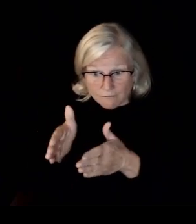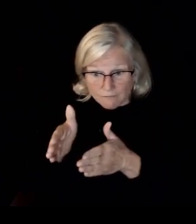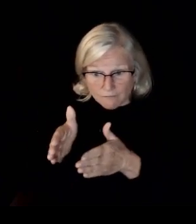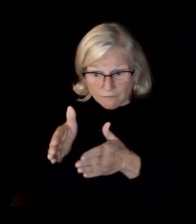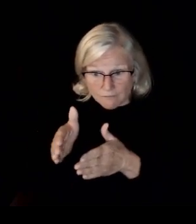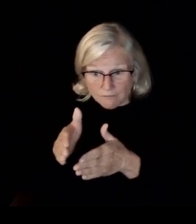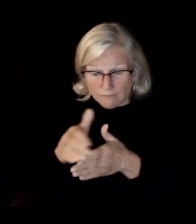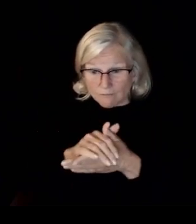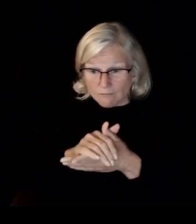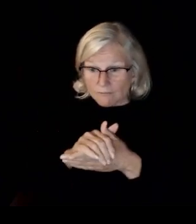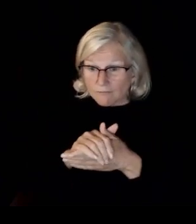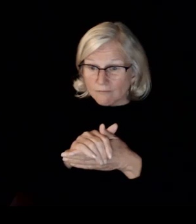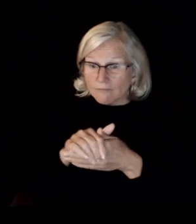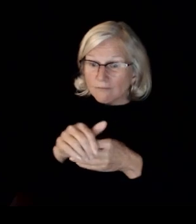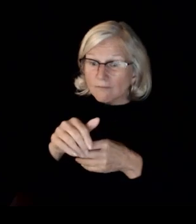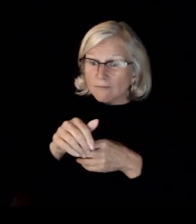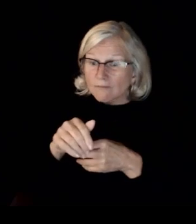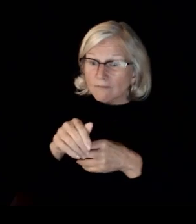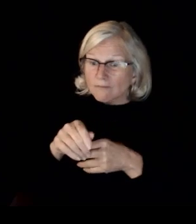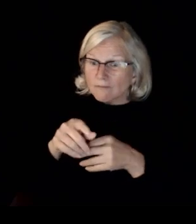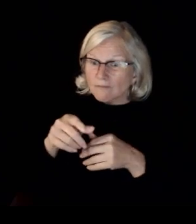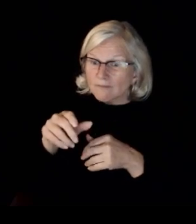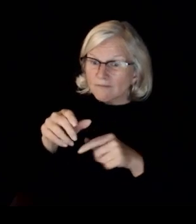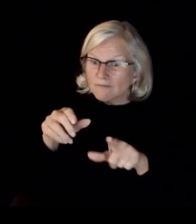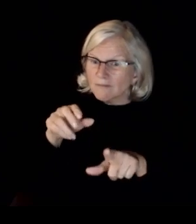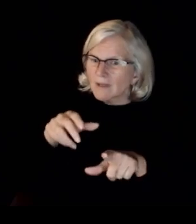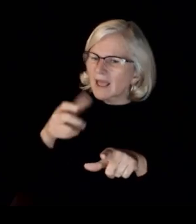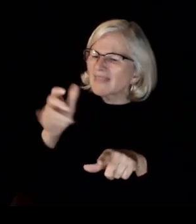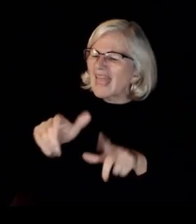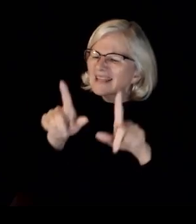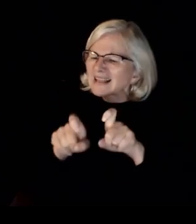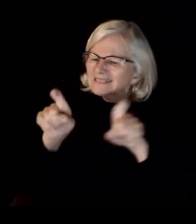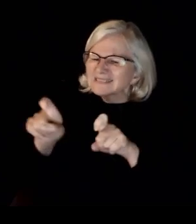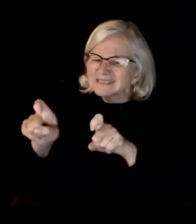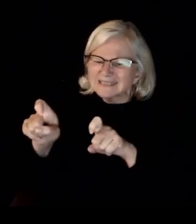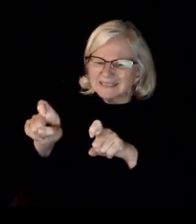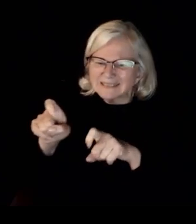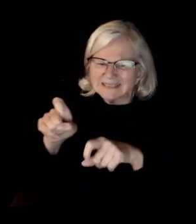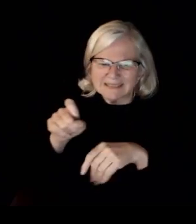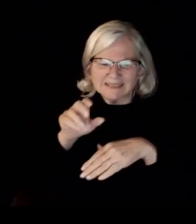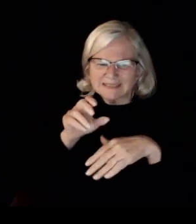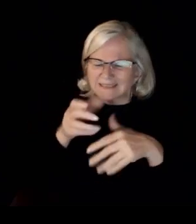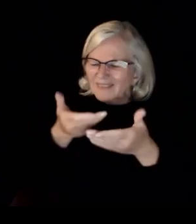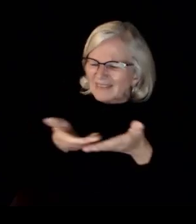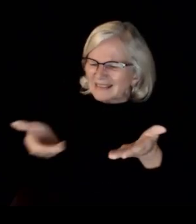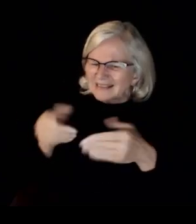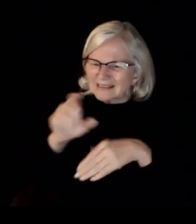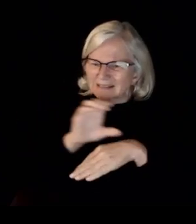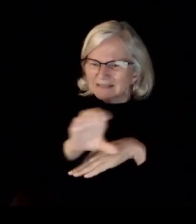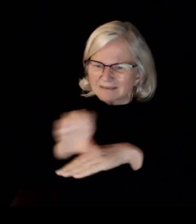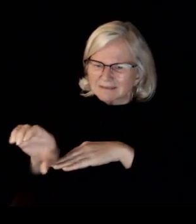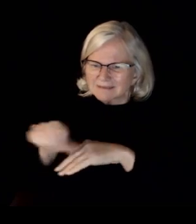that but do you have any plans to try and increase the actual state lab testing in any way because of any turnaround time problems?